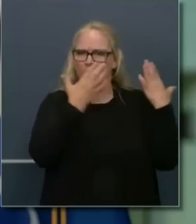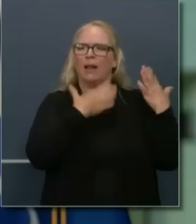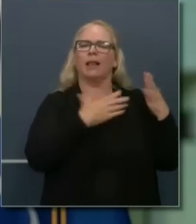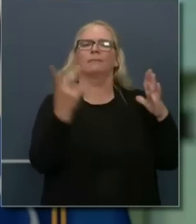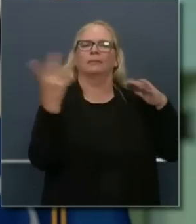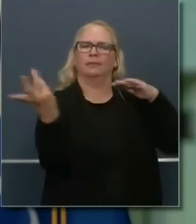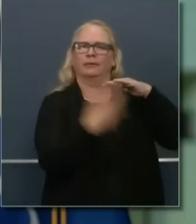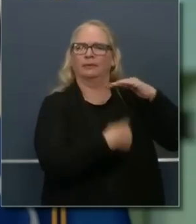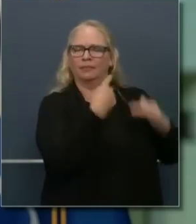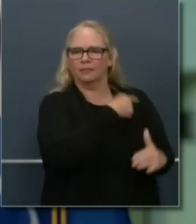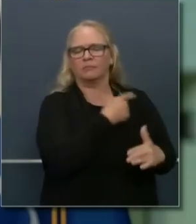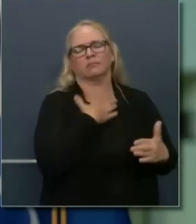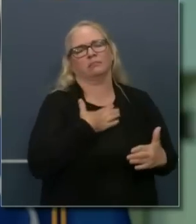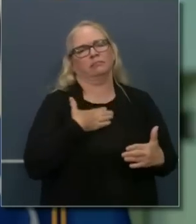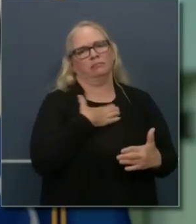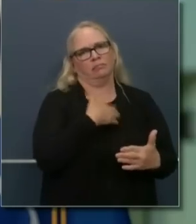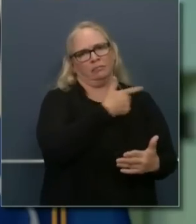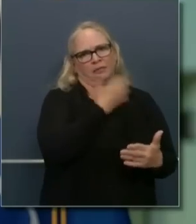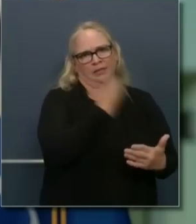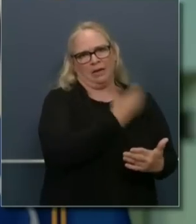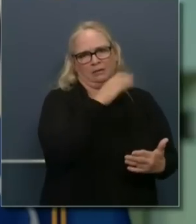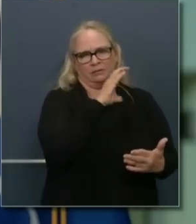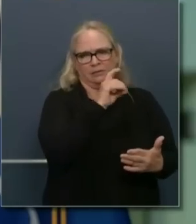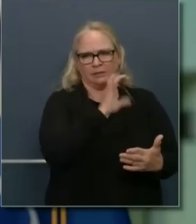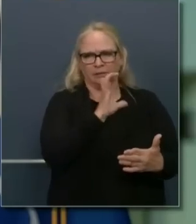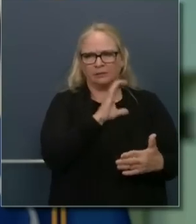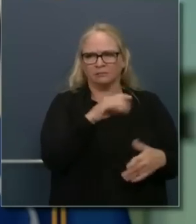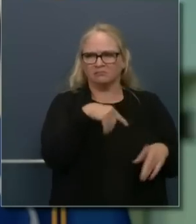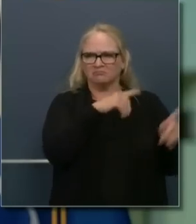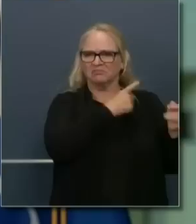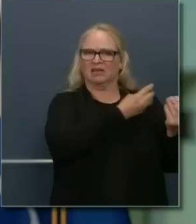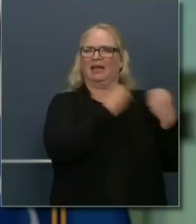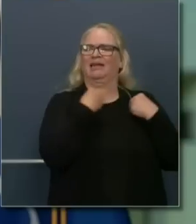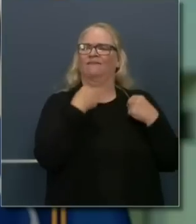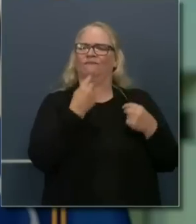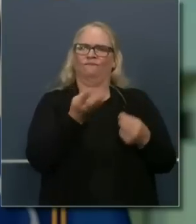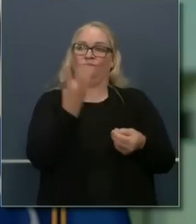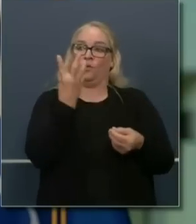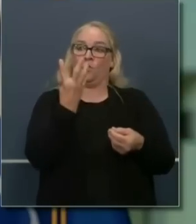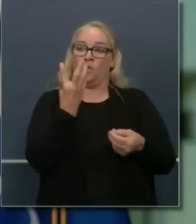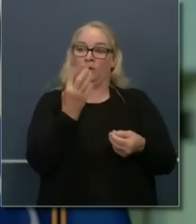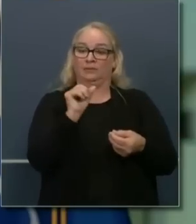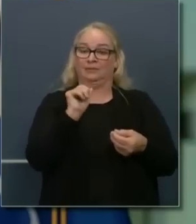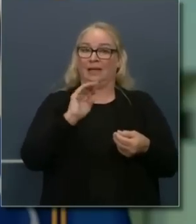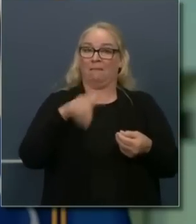THAT'S WELL KNOWN IN TESTING FIELDS, BLOOD BANKS BEEN USING FOR YEARS AND YEARS AND YOU PULL THOSE SAMPLES TOGETHER AND